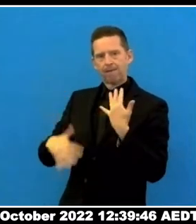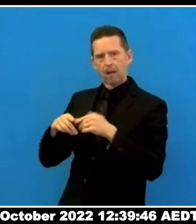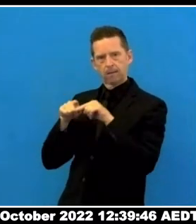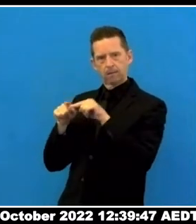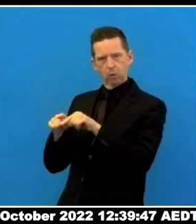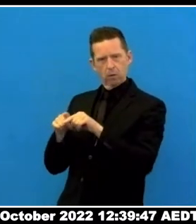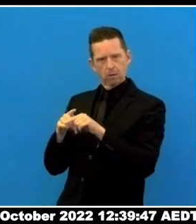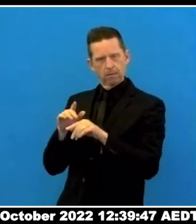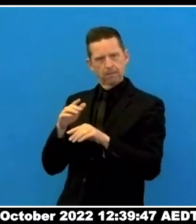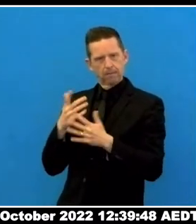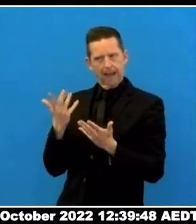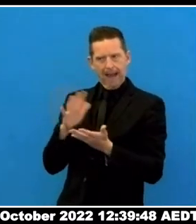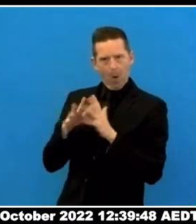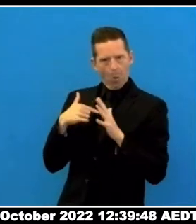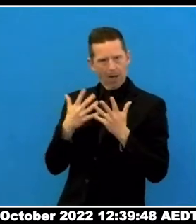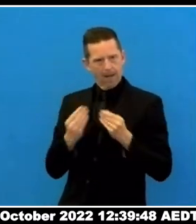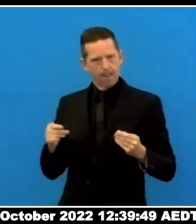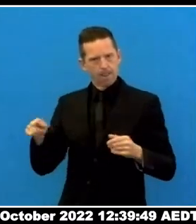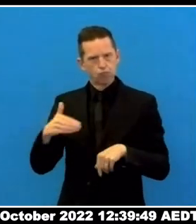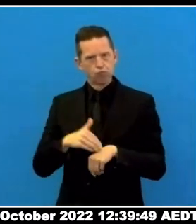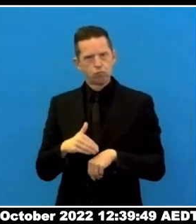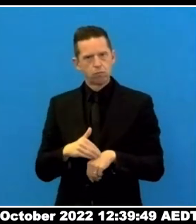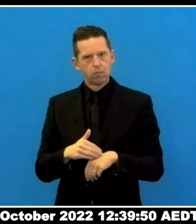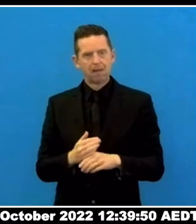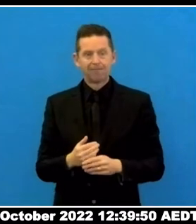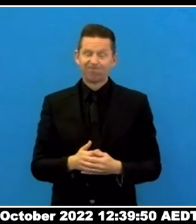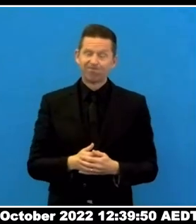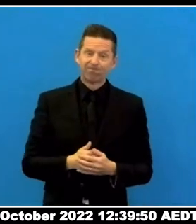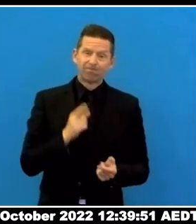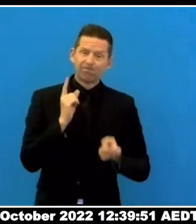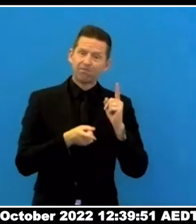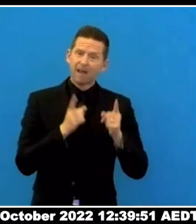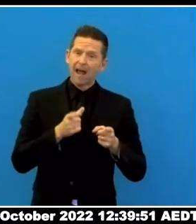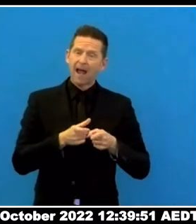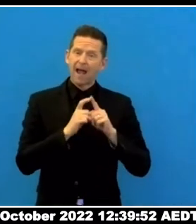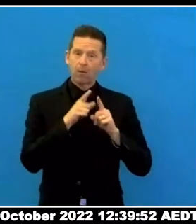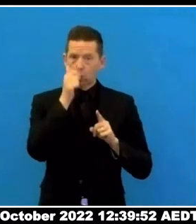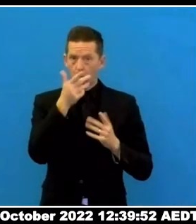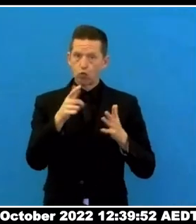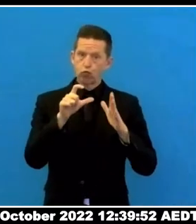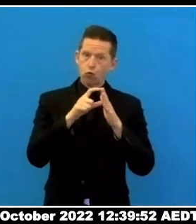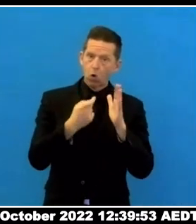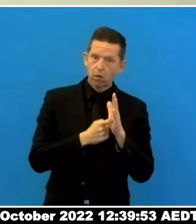How do we navigate that difficult situation? It's really hard. Sometimes professionals including doctors, mental health professionals,